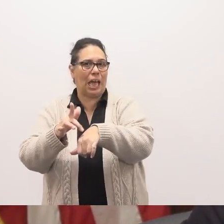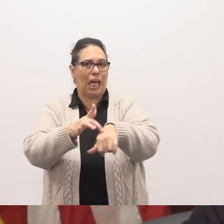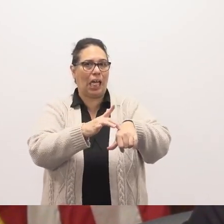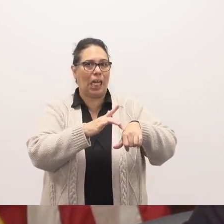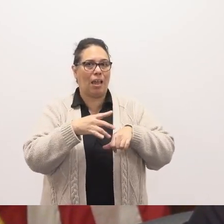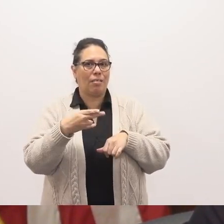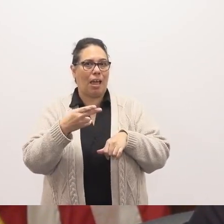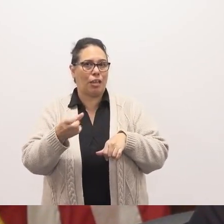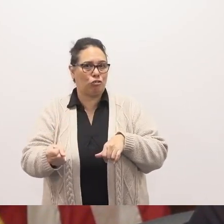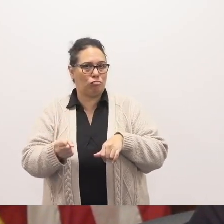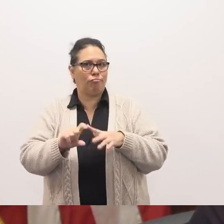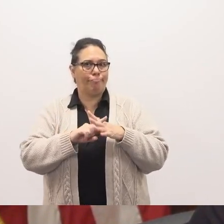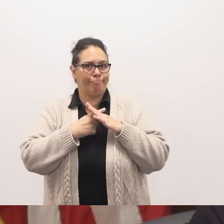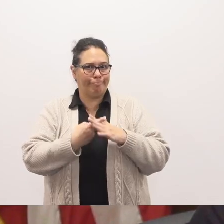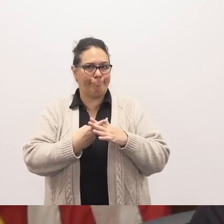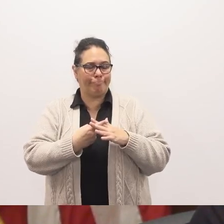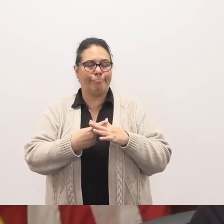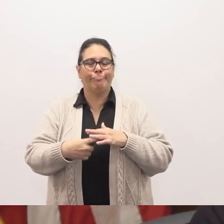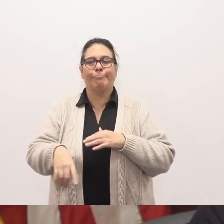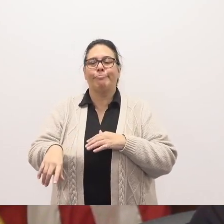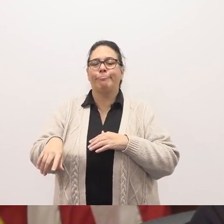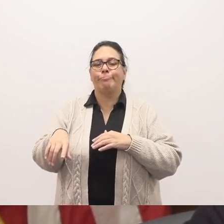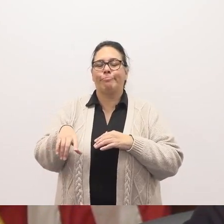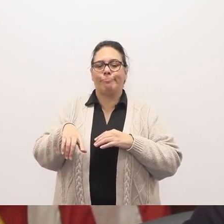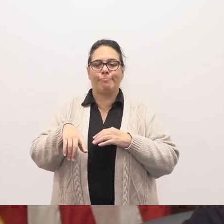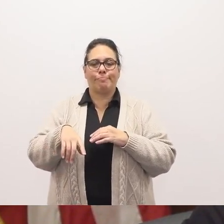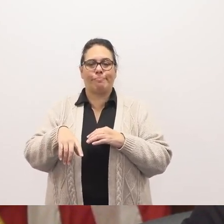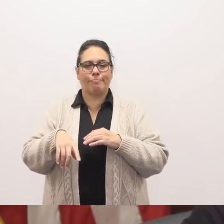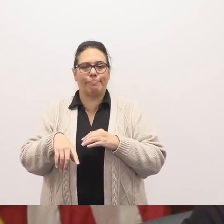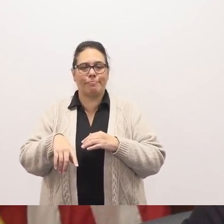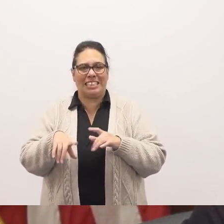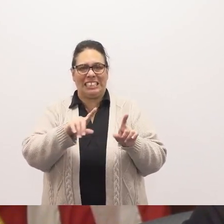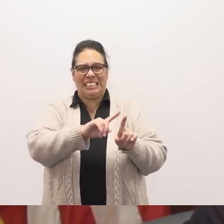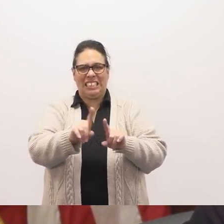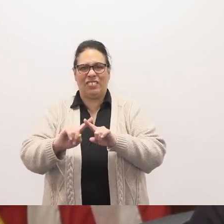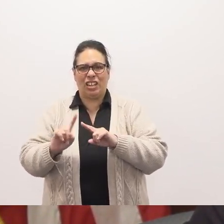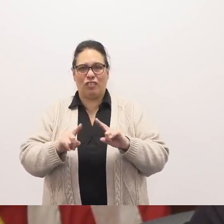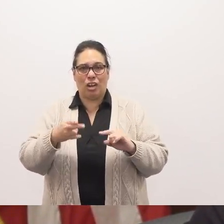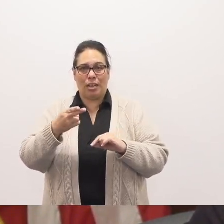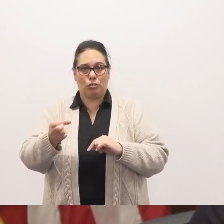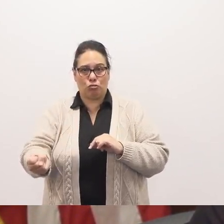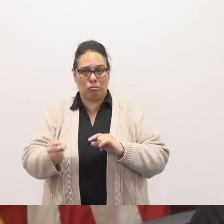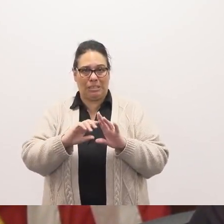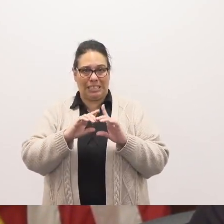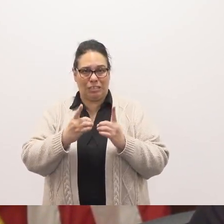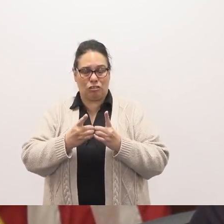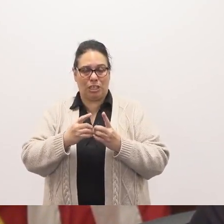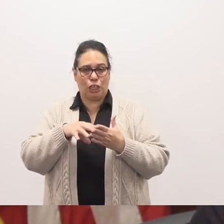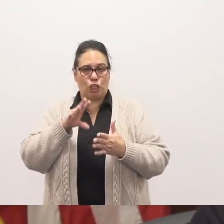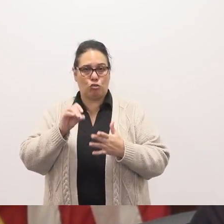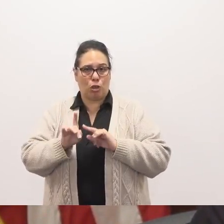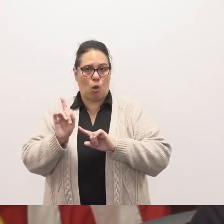it's a night at the different high schools in our district where students can go on the campus